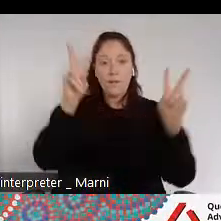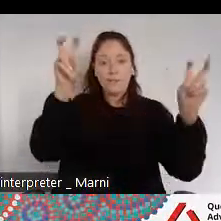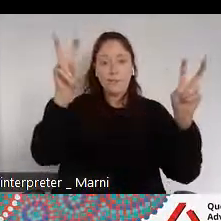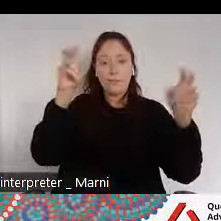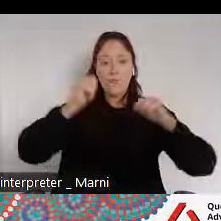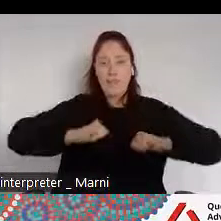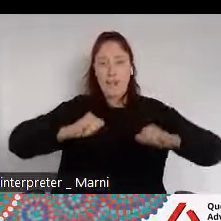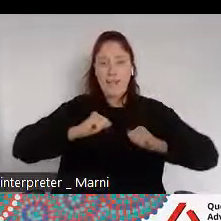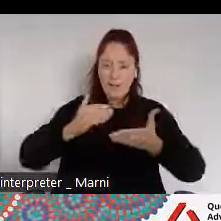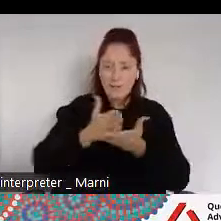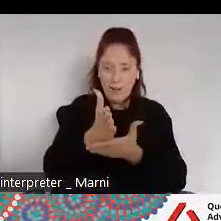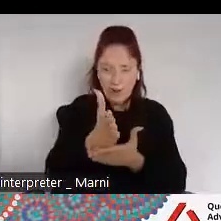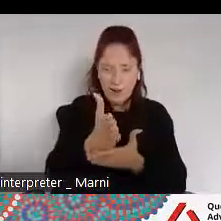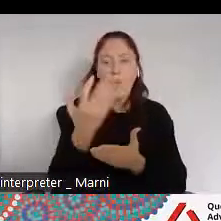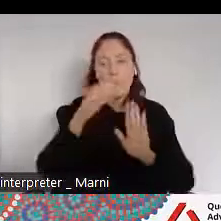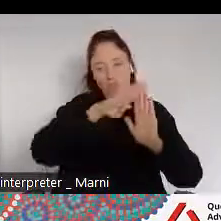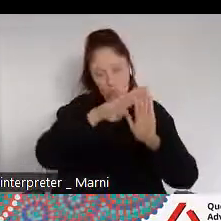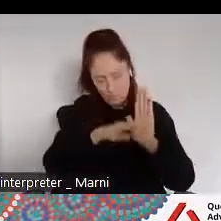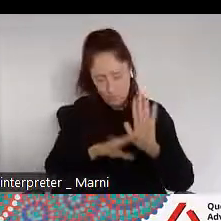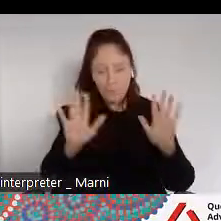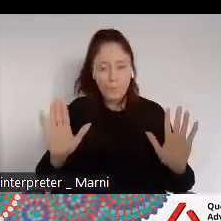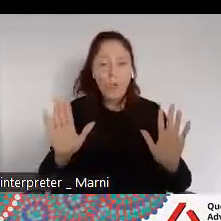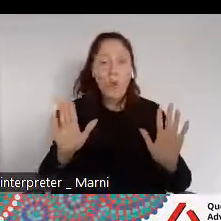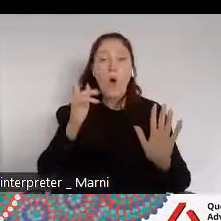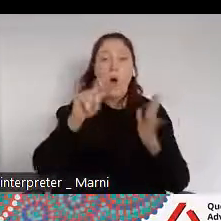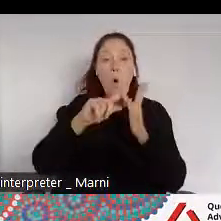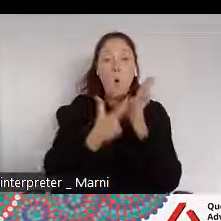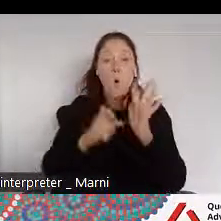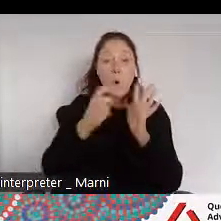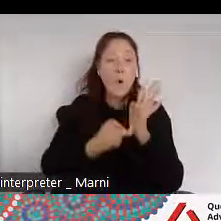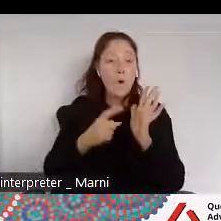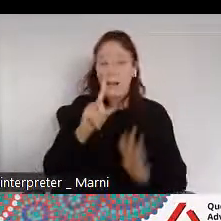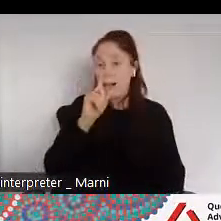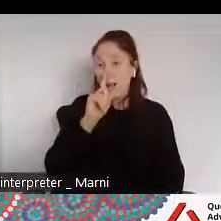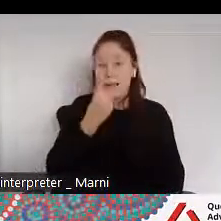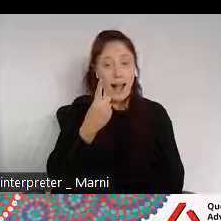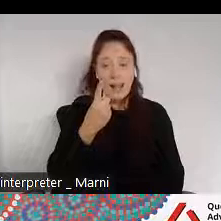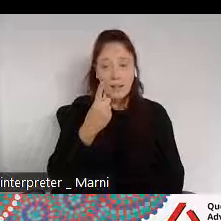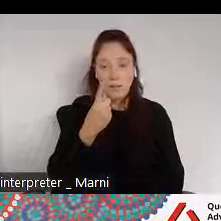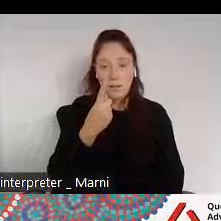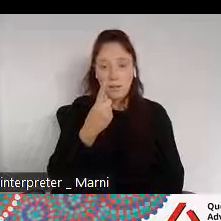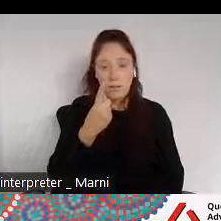for QCAT, that an order can't be reviewed outside of that date within the order, so the five years,